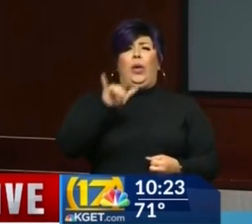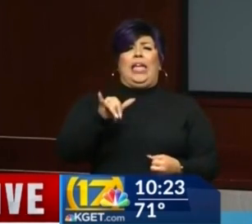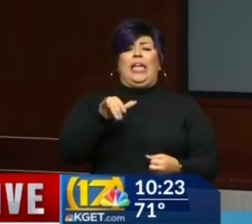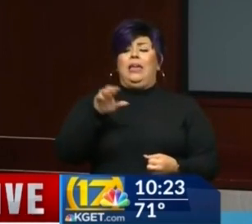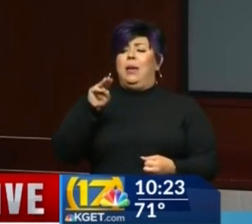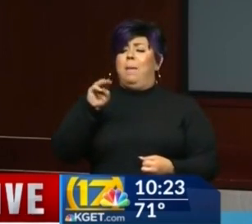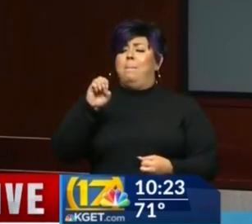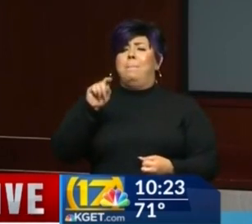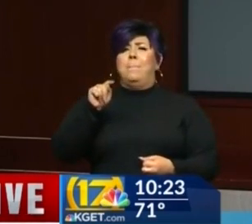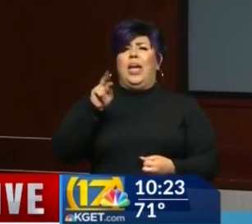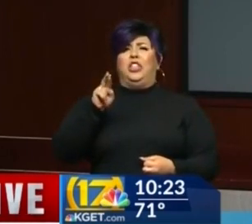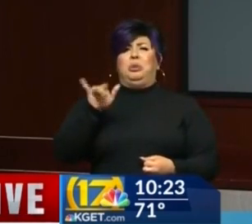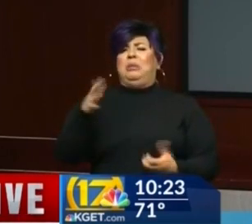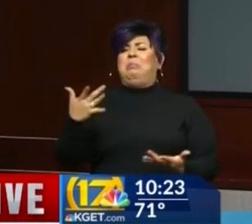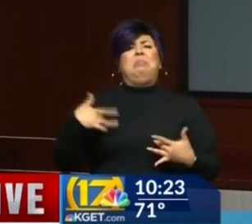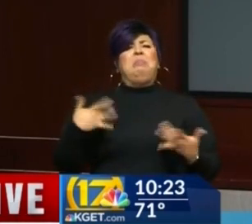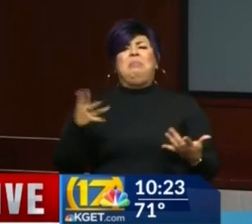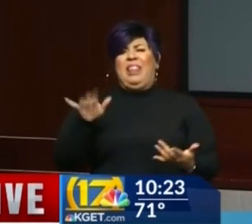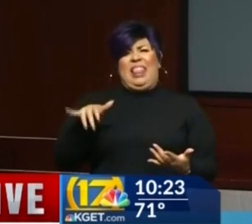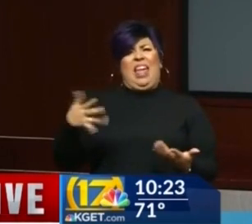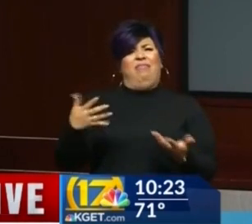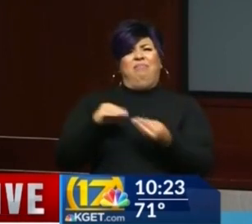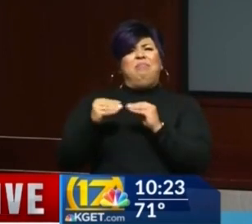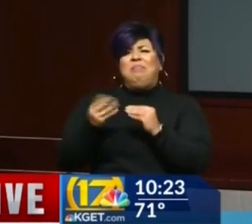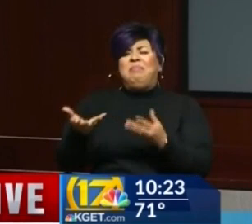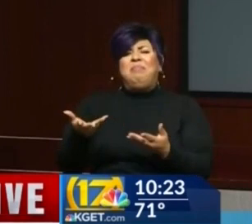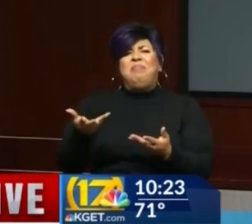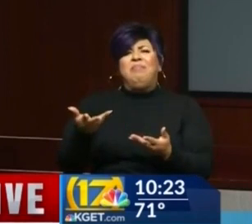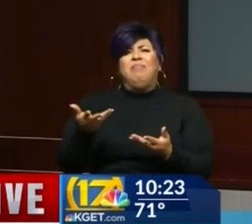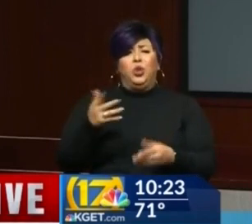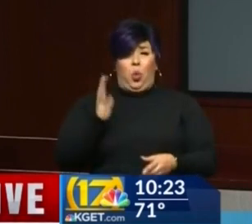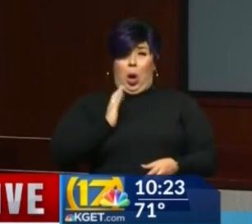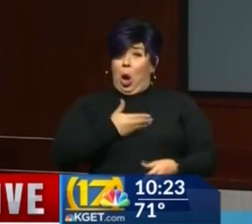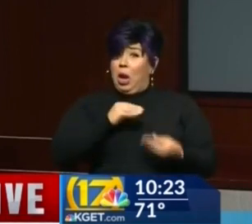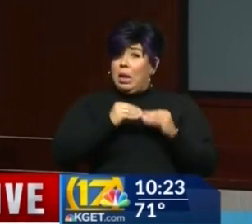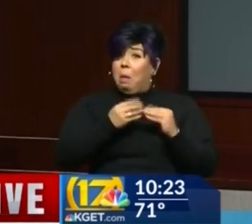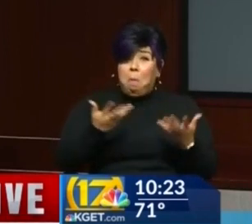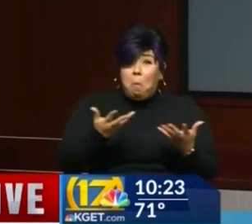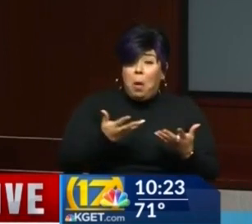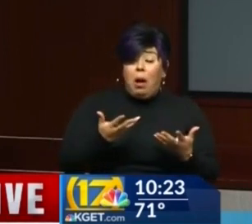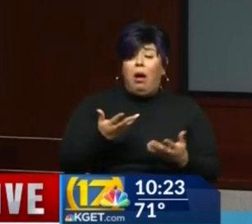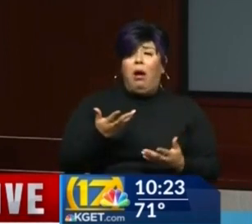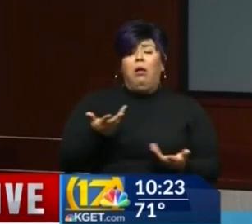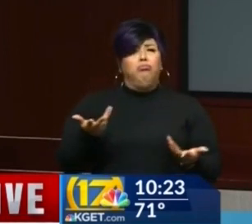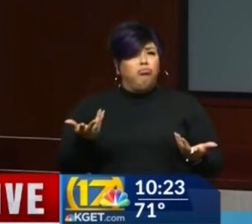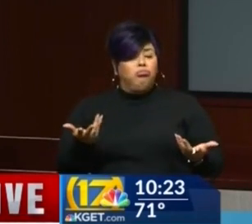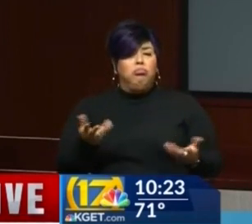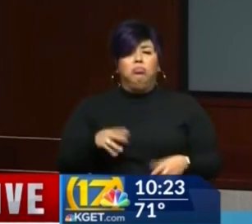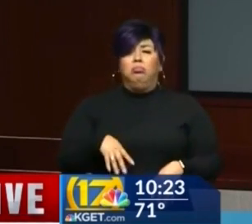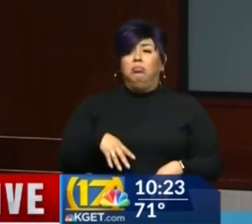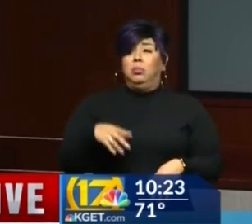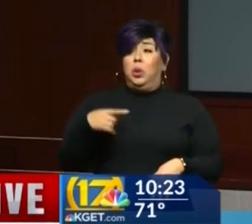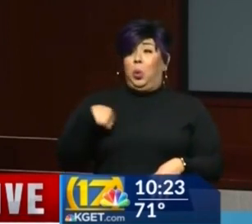QUESTIONS? Reporter: I DID, THANK YOU FOR LETTING BOTH OF US ASK QUESTIONS I WANTED TO TALK ABOUT THE HEALTH EQUITY METRIC.